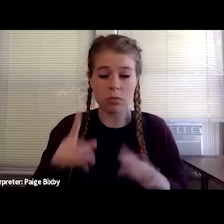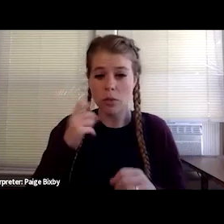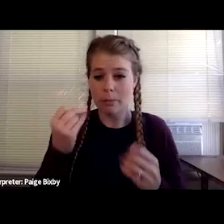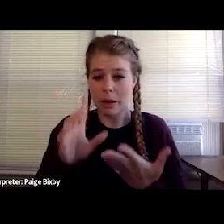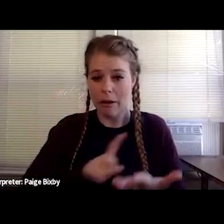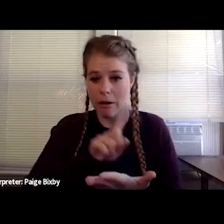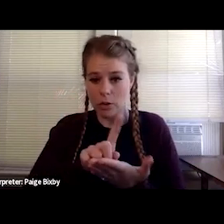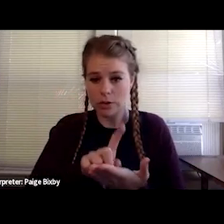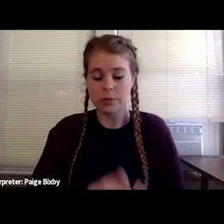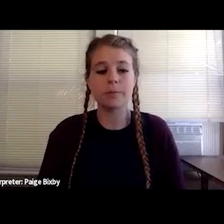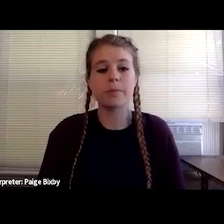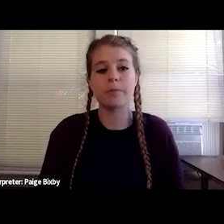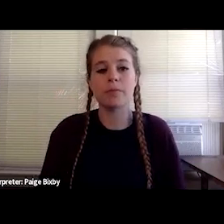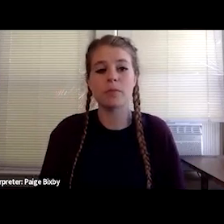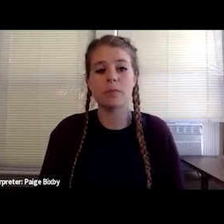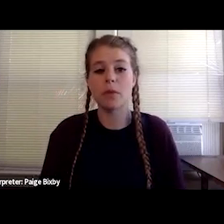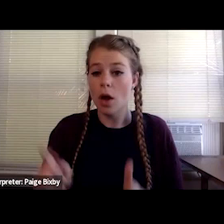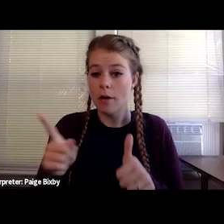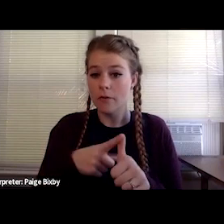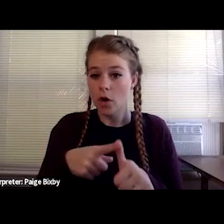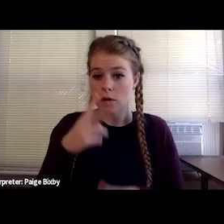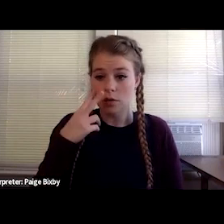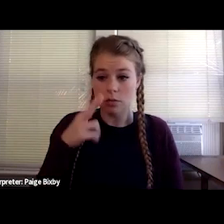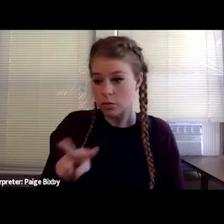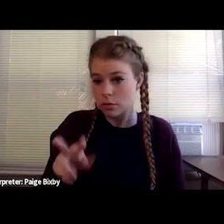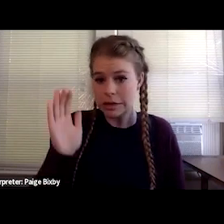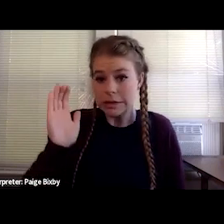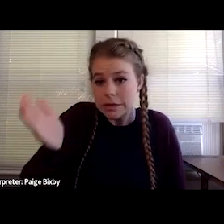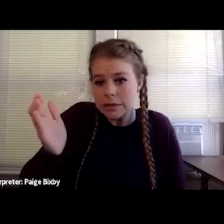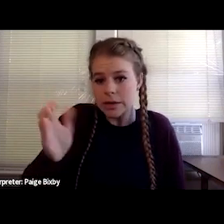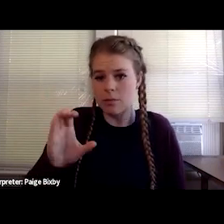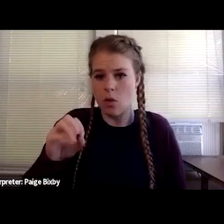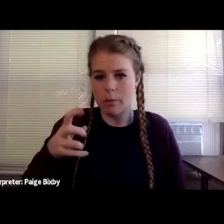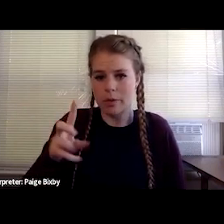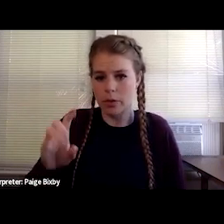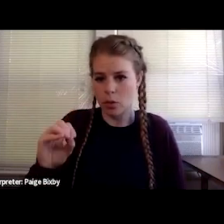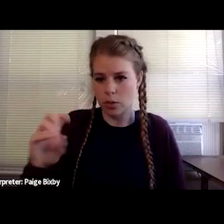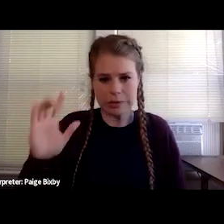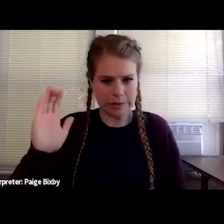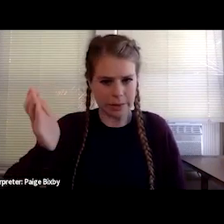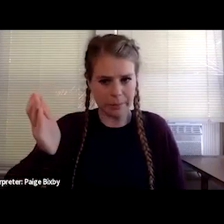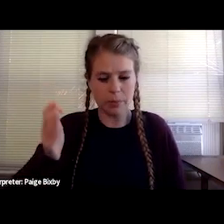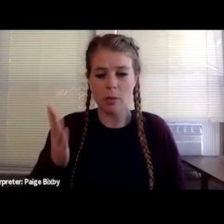At first glance, it can appear like an opioid overdose. You know, the person might be looking, you know, in a very uncomfortable-looking position